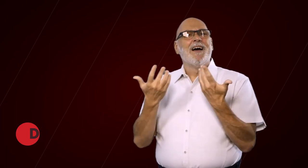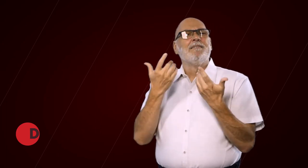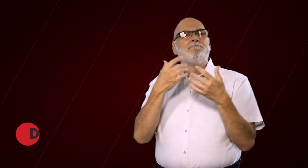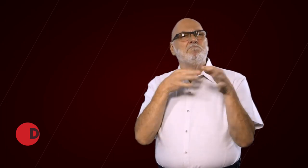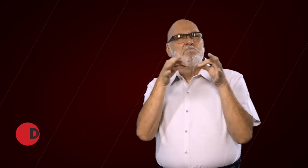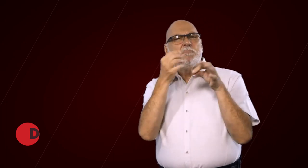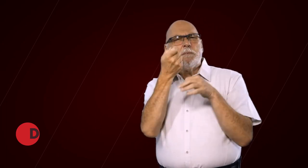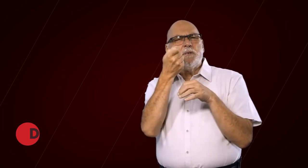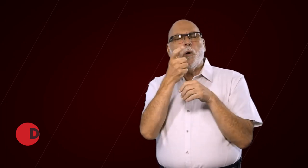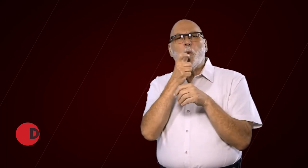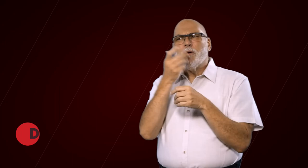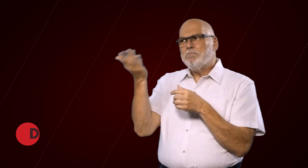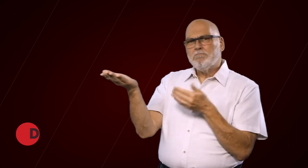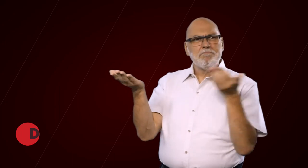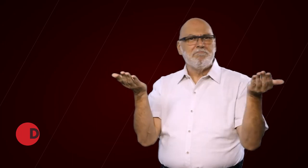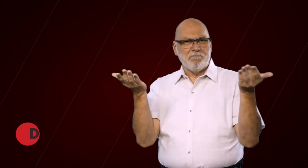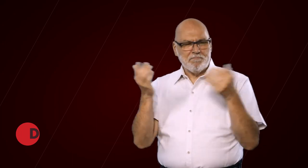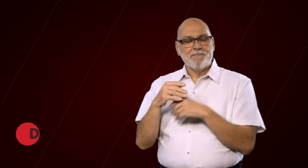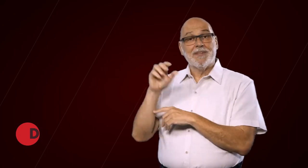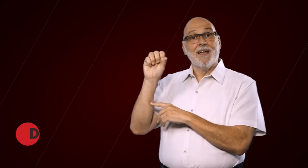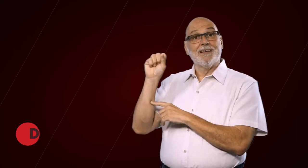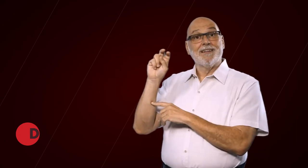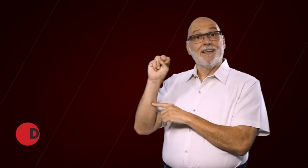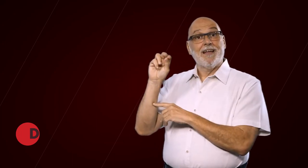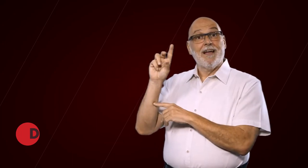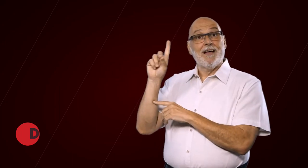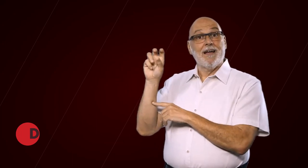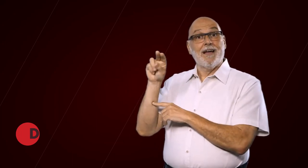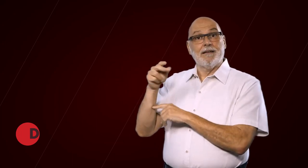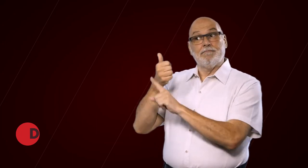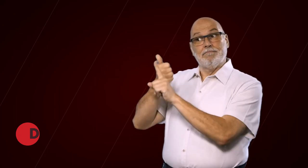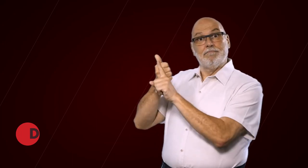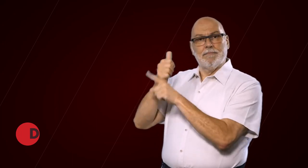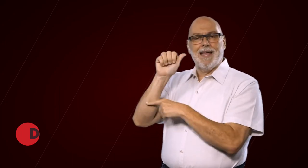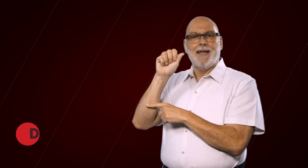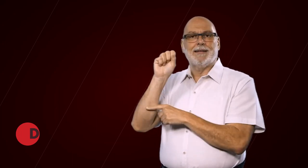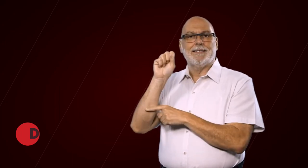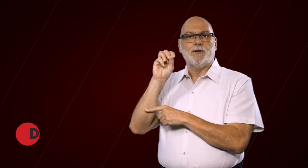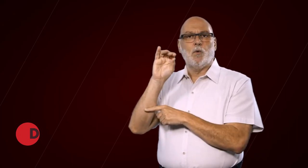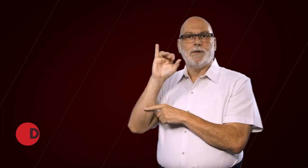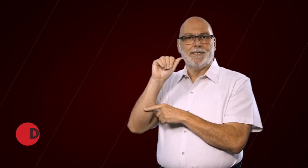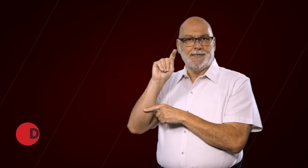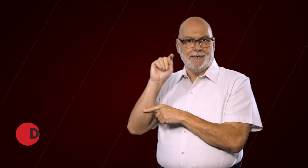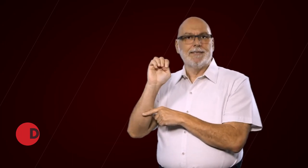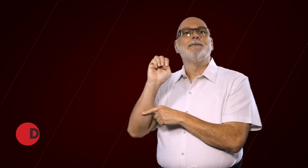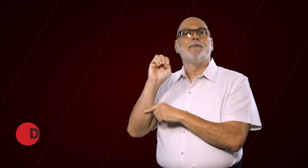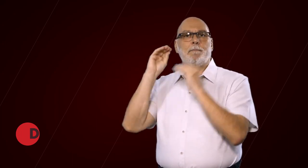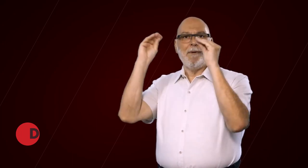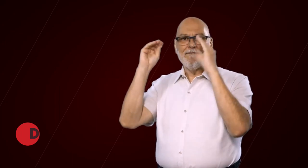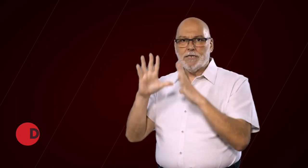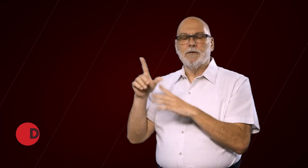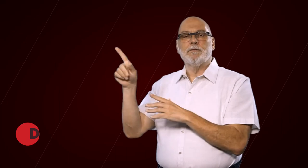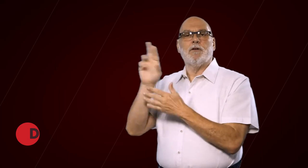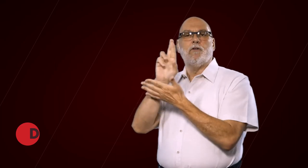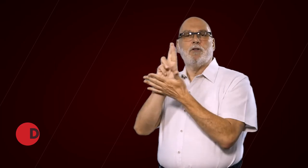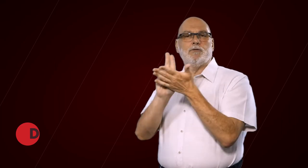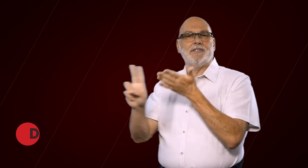Snoddon is Associate Professor at Ryerson University,